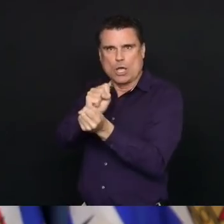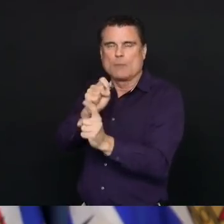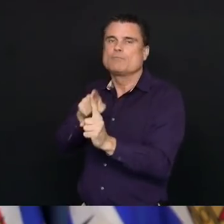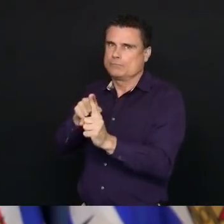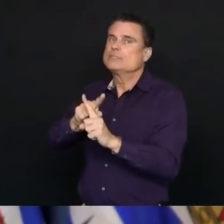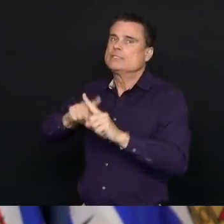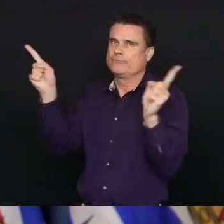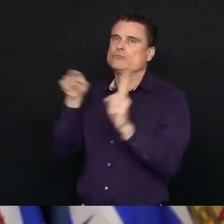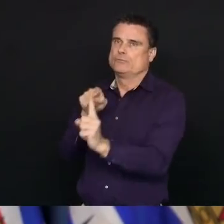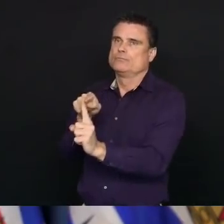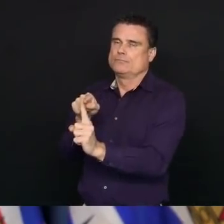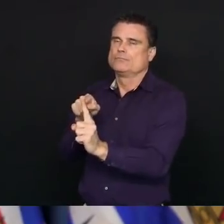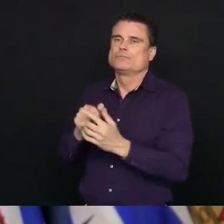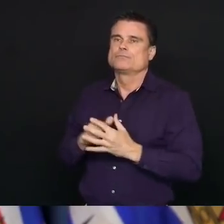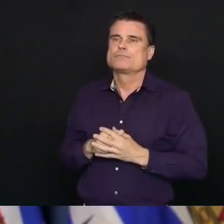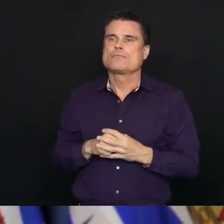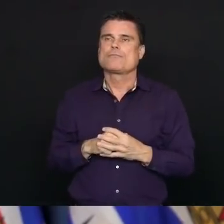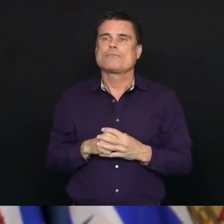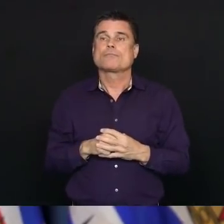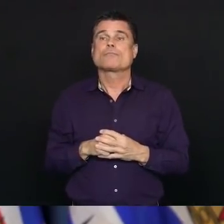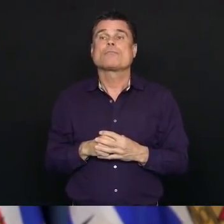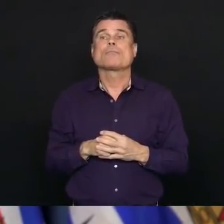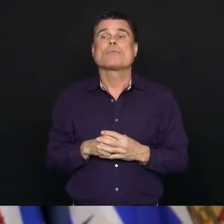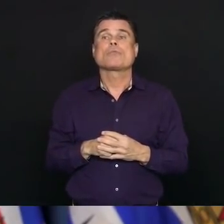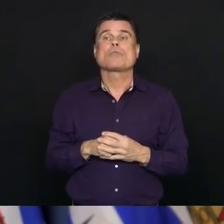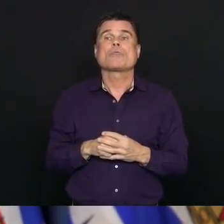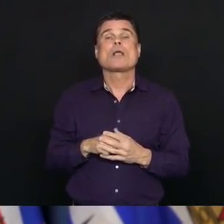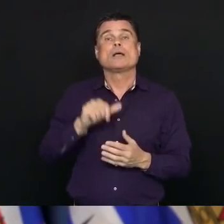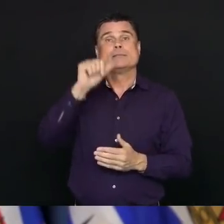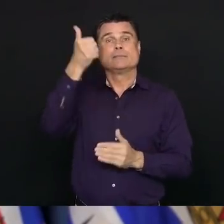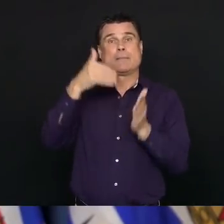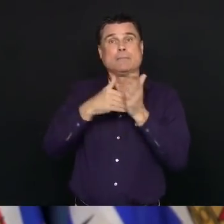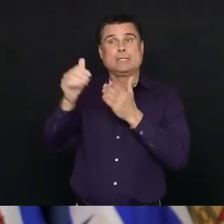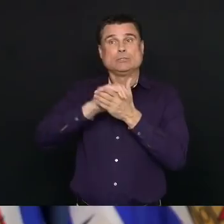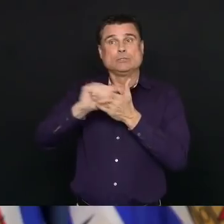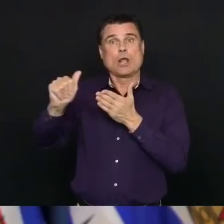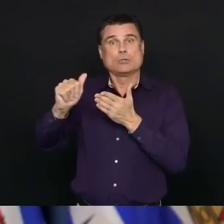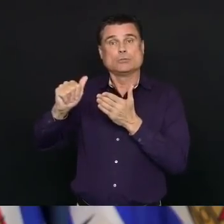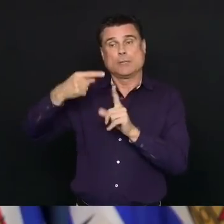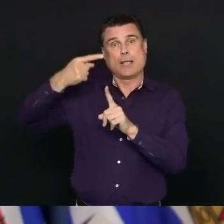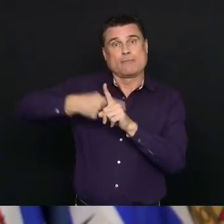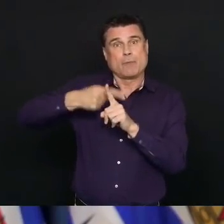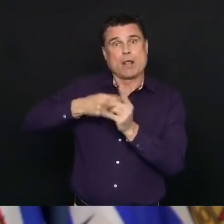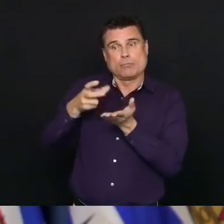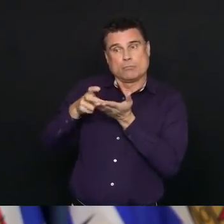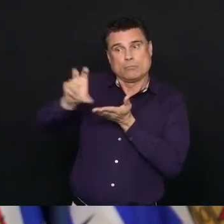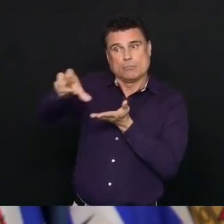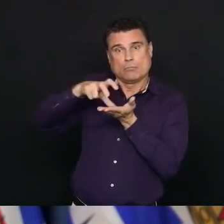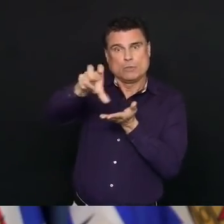officer's direction. We anticipate that it will be in the